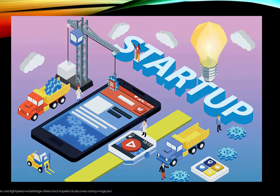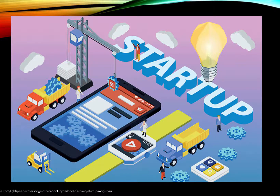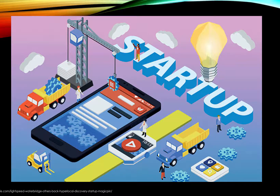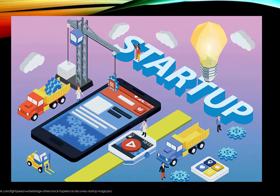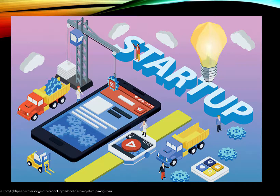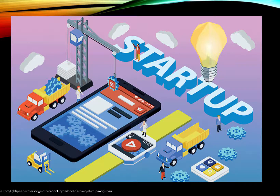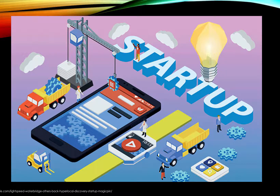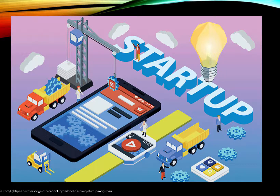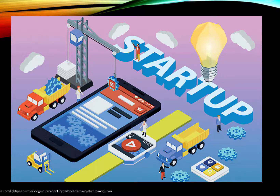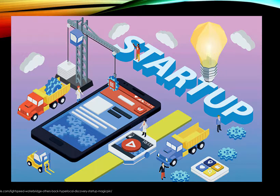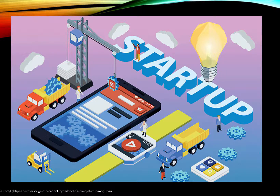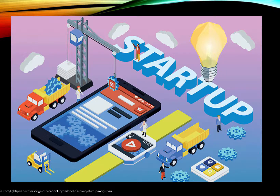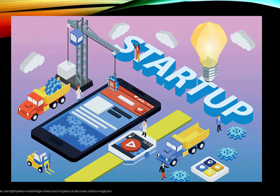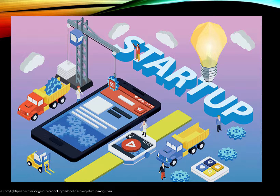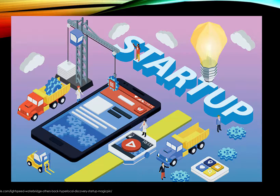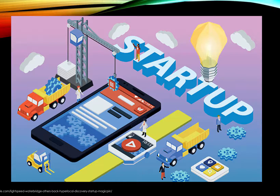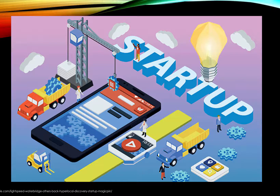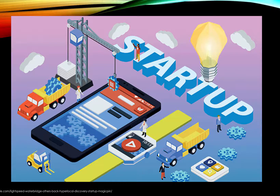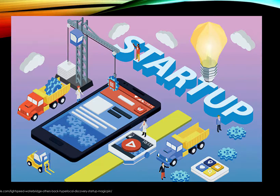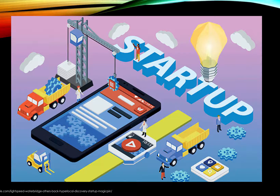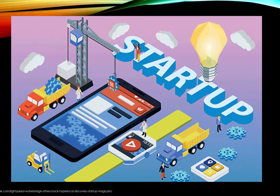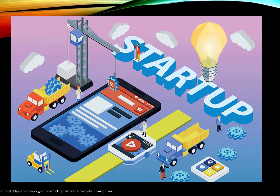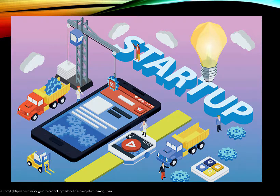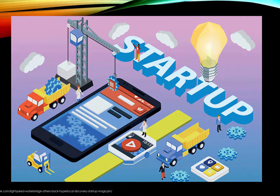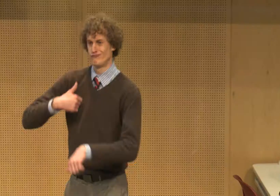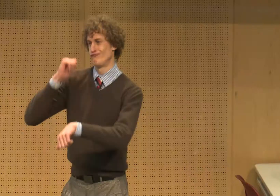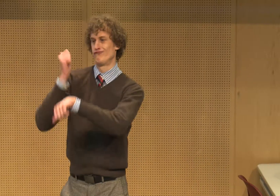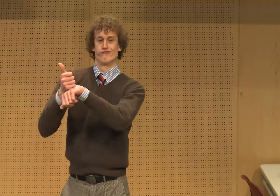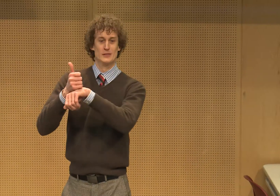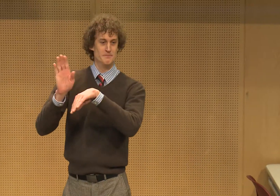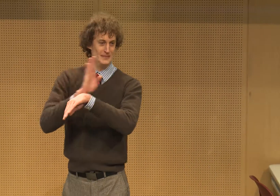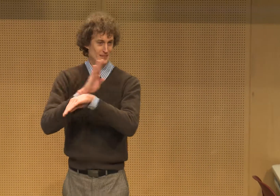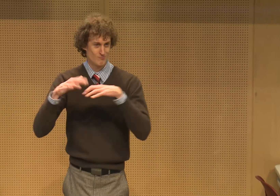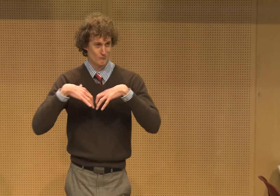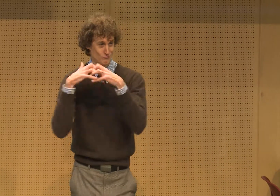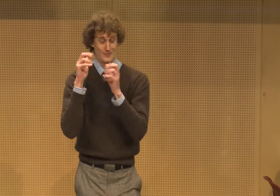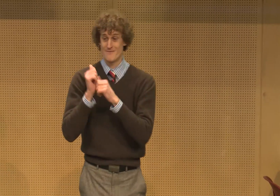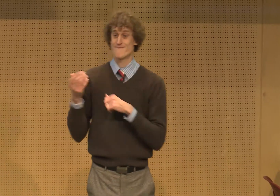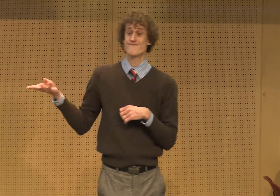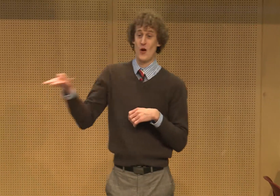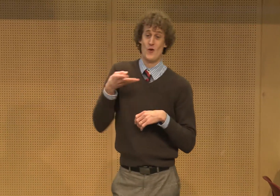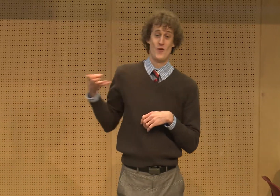and a lot of ideas on how to improve communication with deaf people,